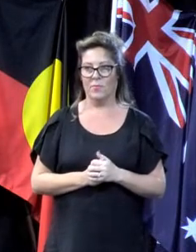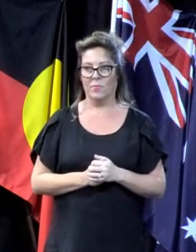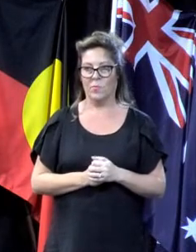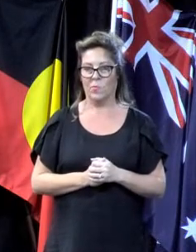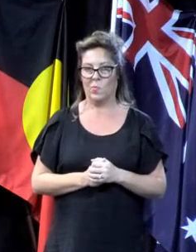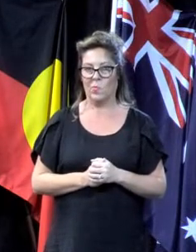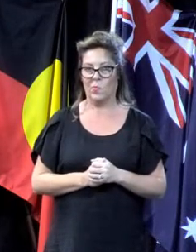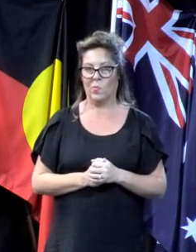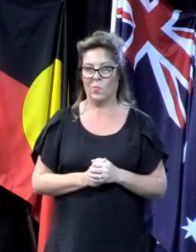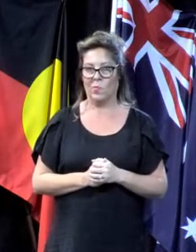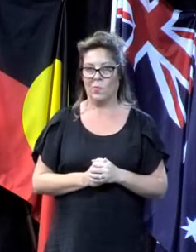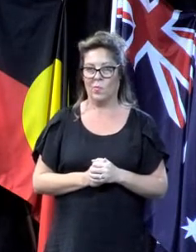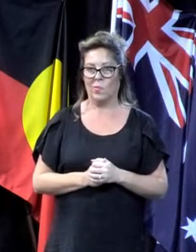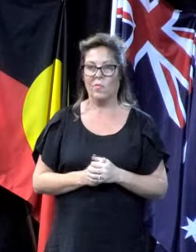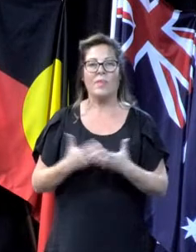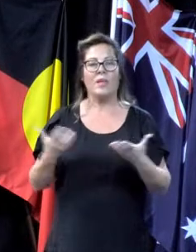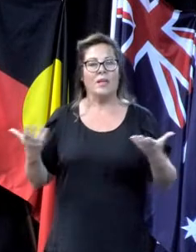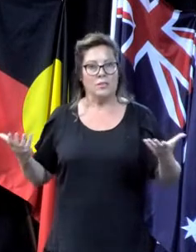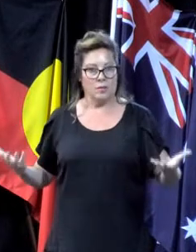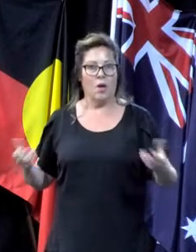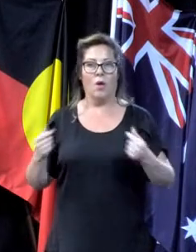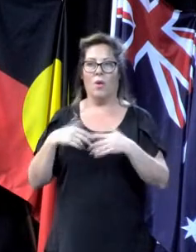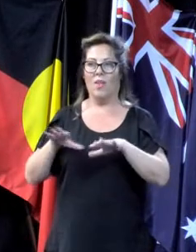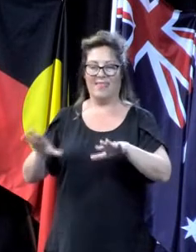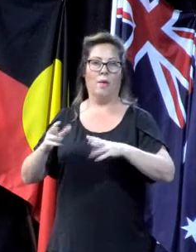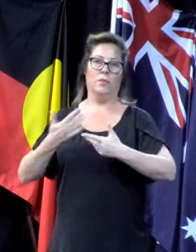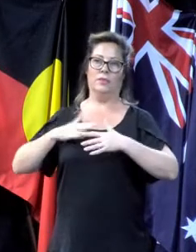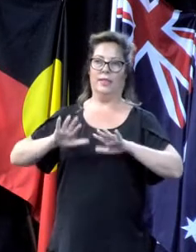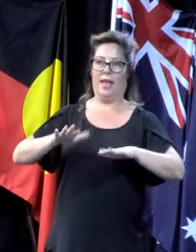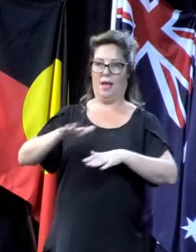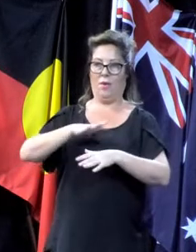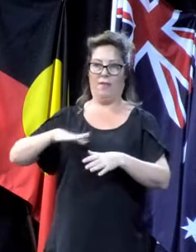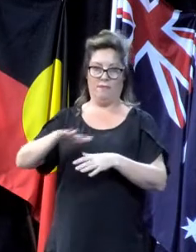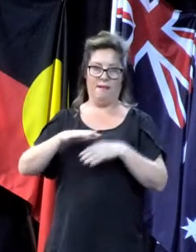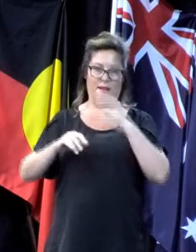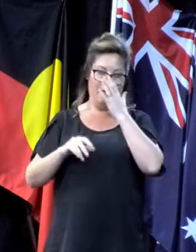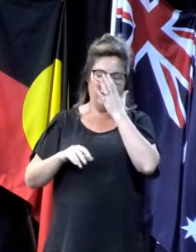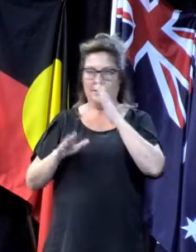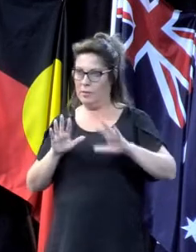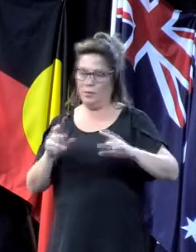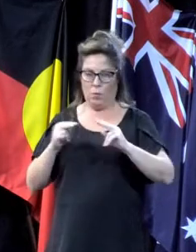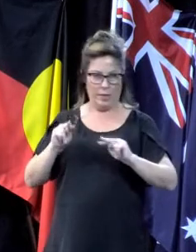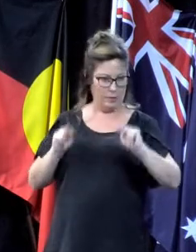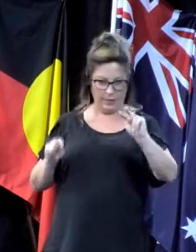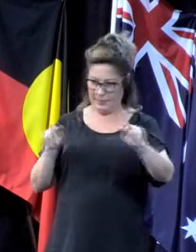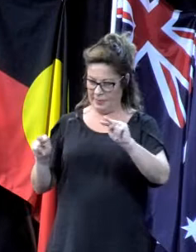So, that sort of was the precedence for us, then, at a leadership level to sort of look inward to our moral imperative